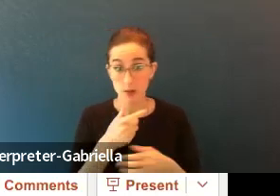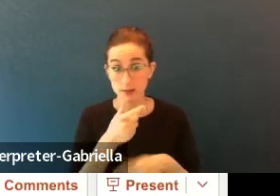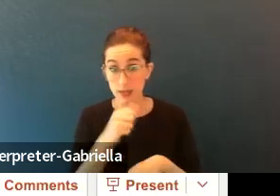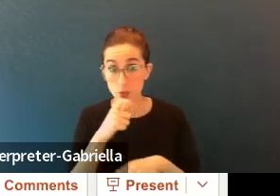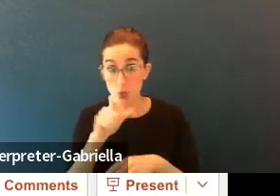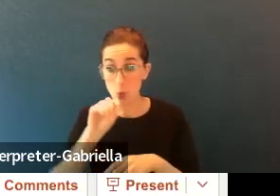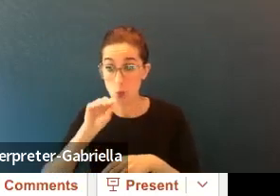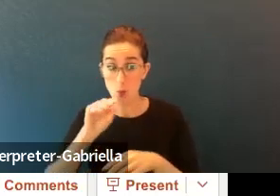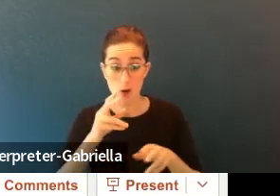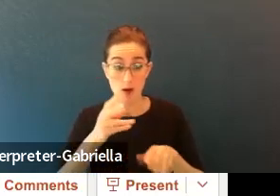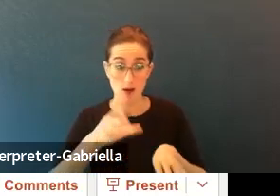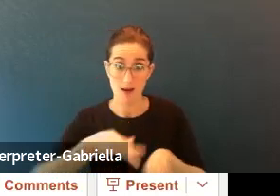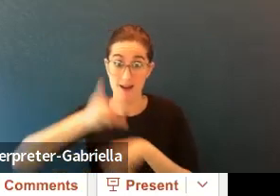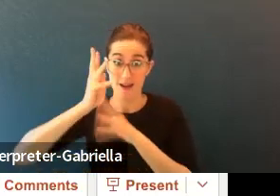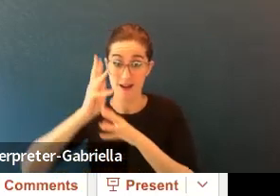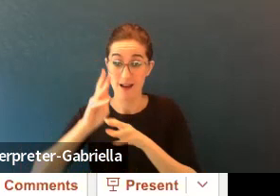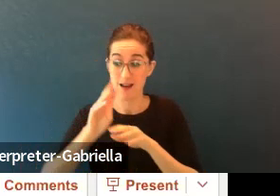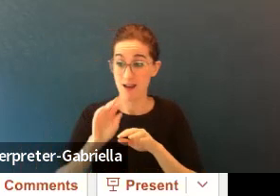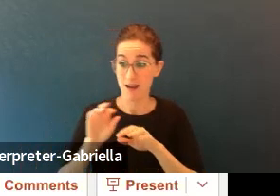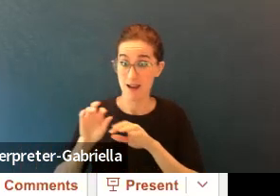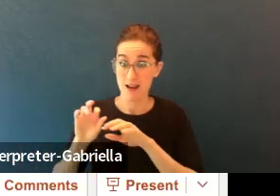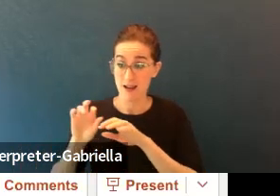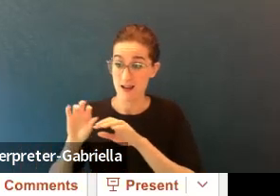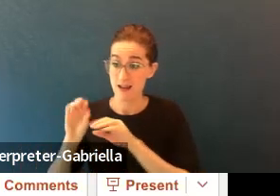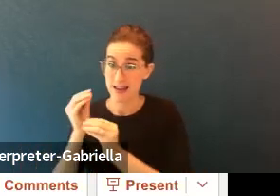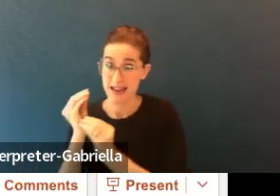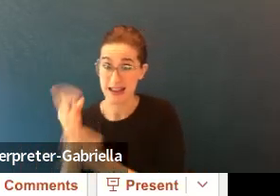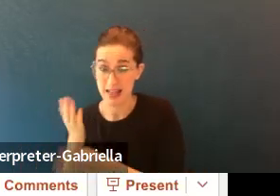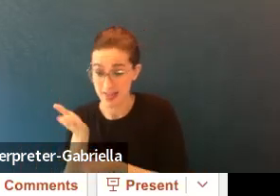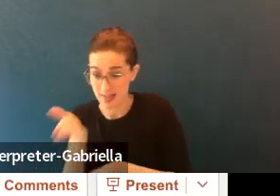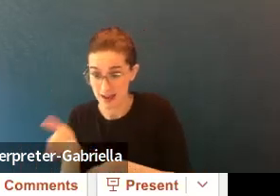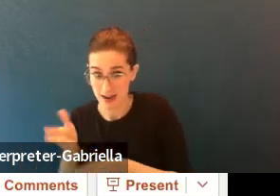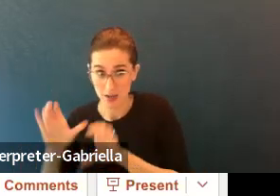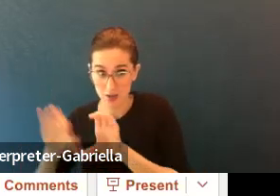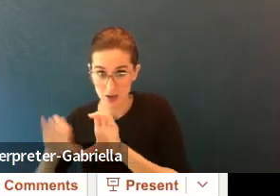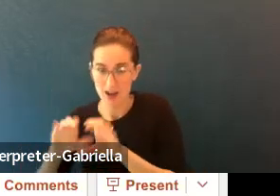So we're going to give you guys a few minutes and see if you can accomplish one of those